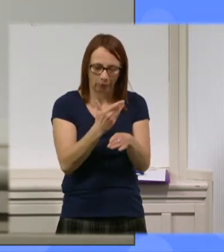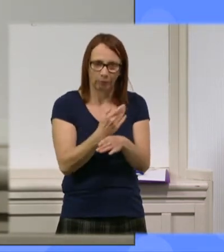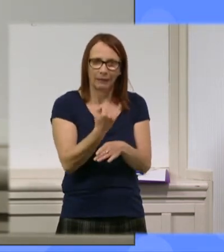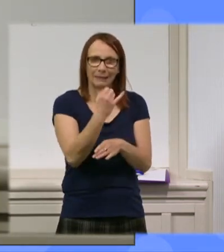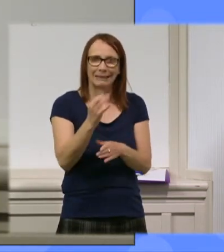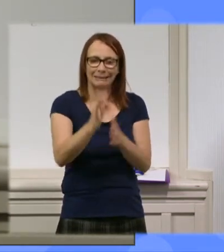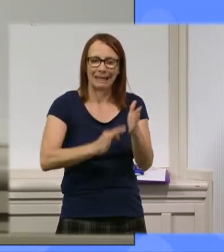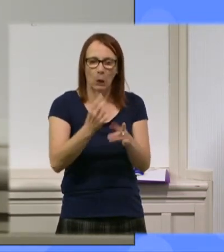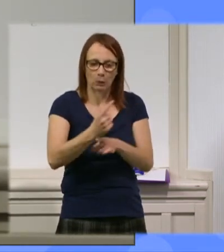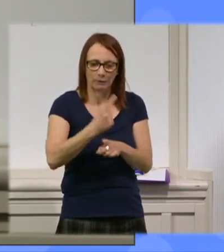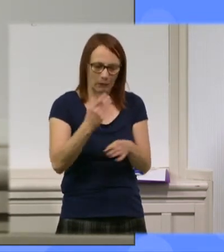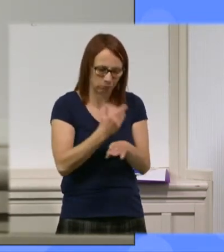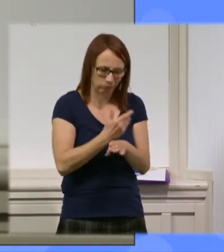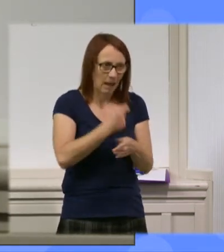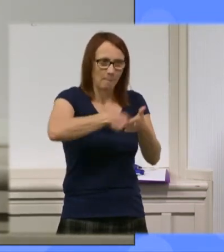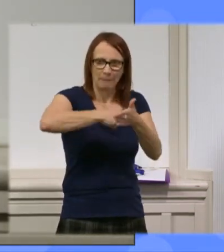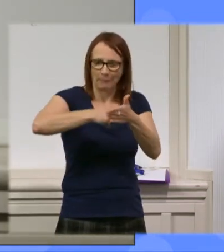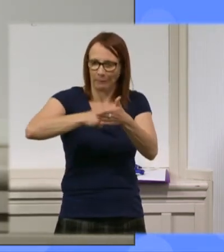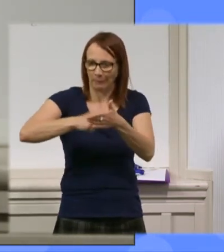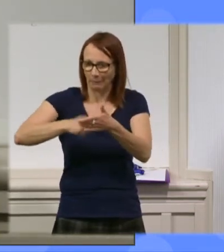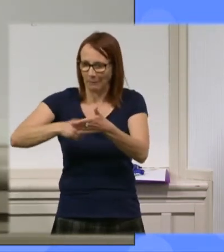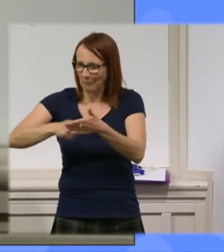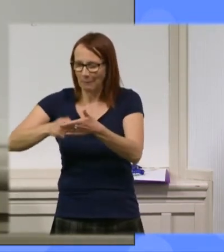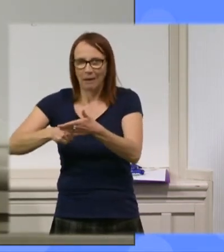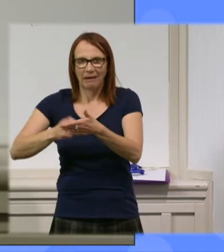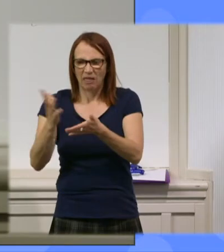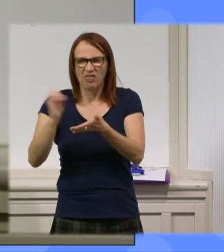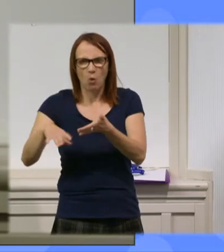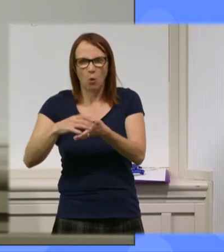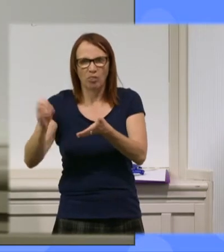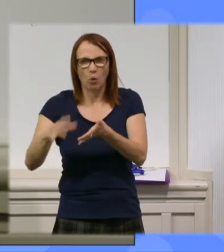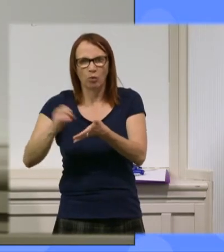this disposable we make things to last and we plan for future generations